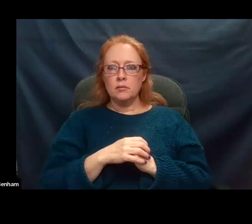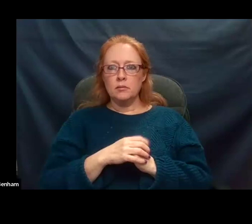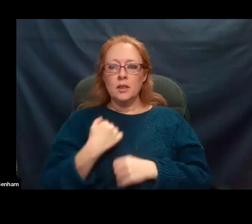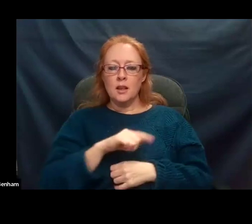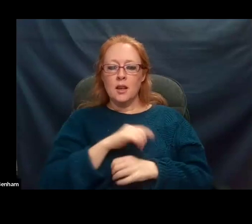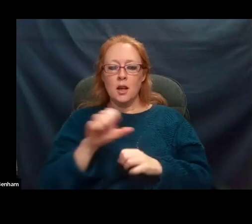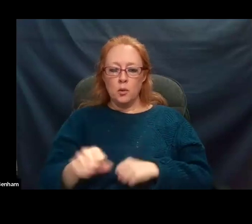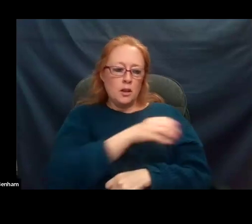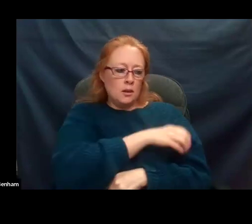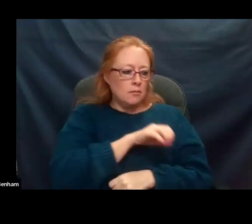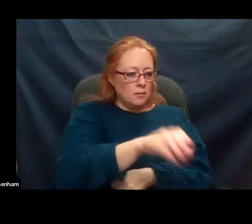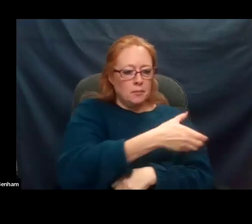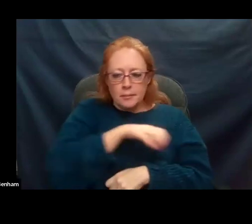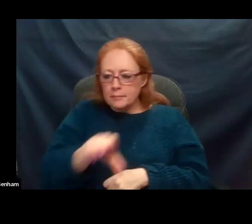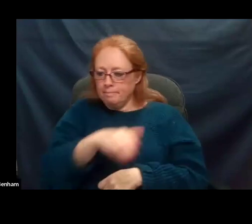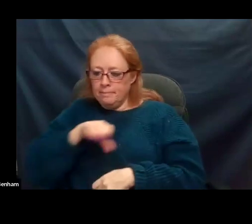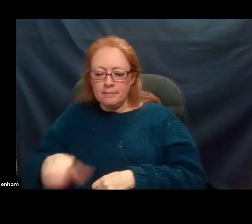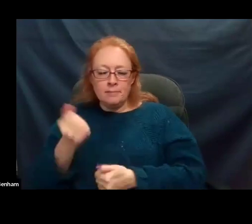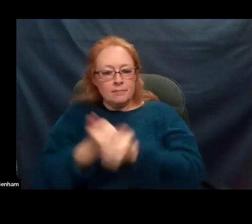I hope that's why you joined this training because you want to, you know this caucus efforts have been all about just, just getting involved in advocacy and realizing that each and every one of us have that power.